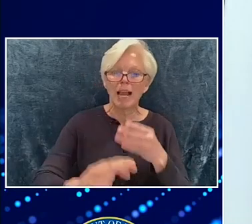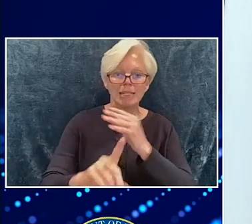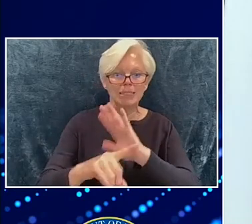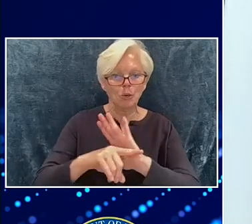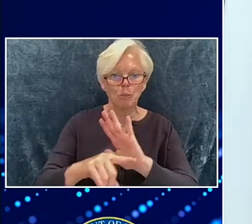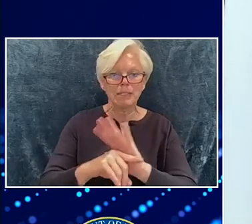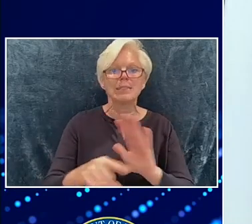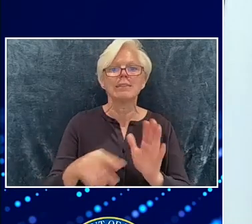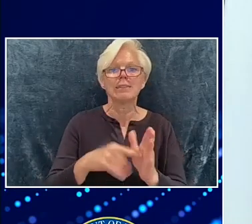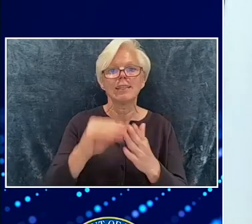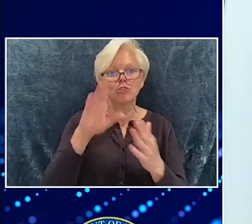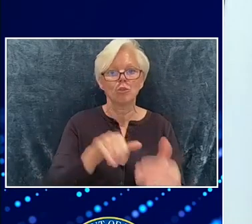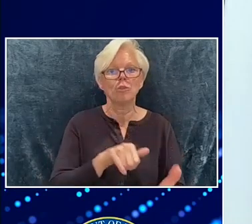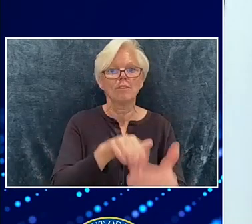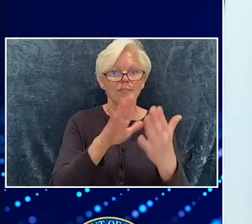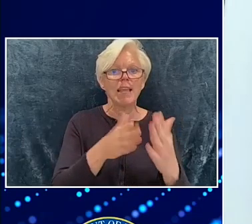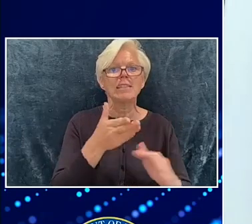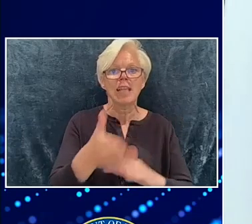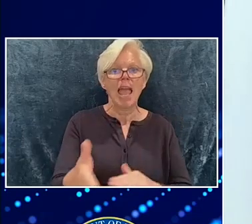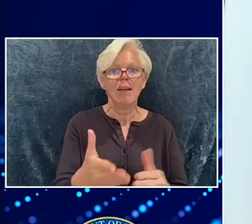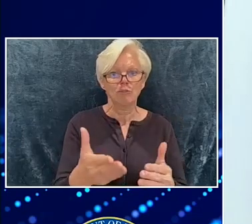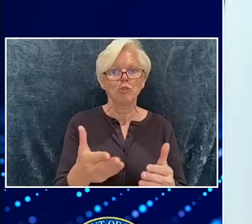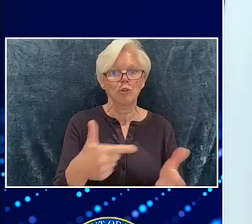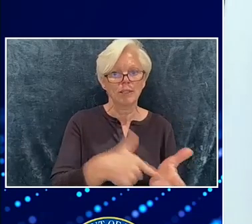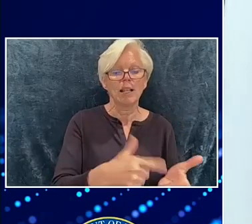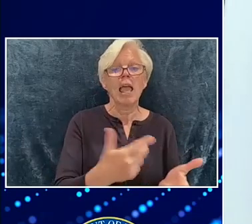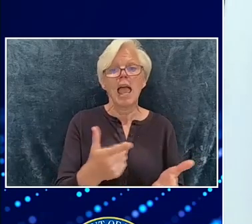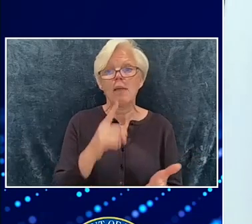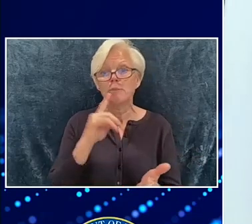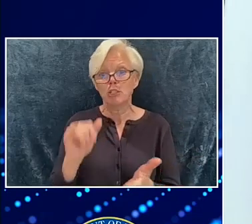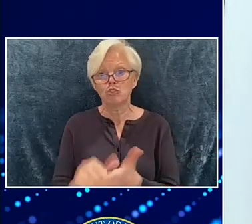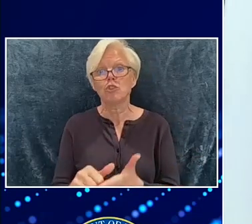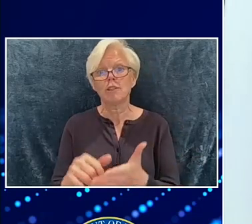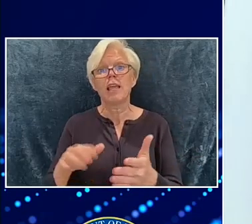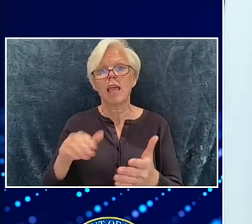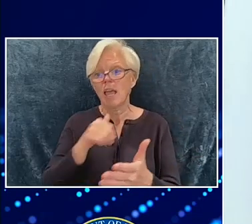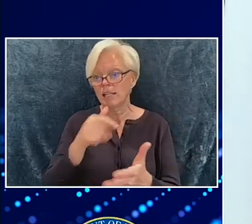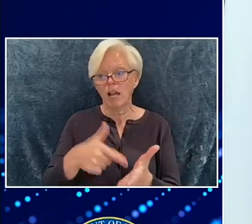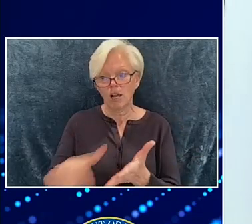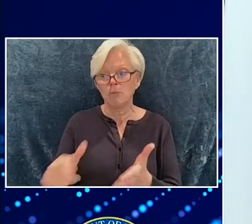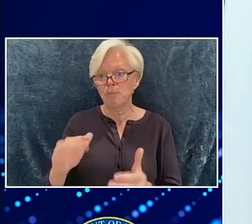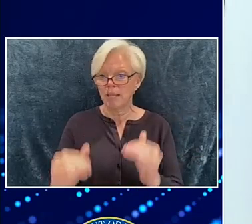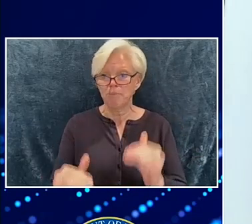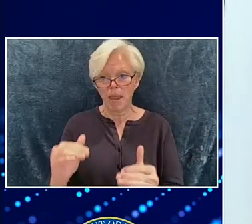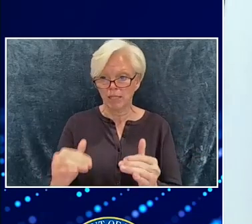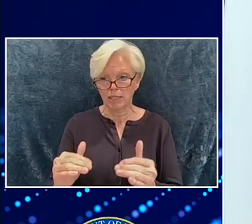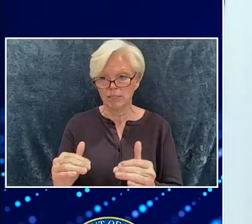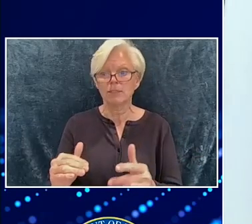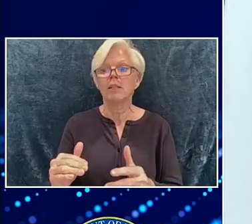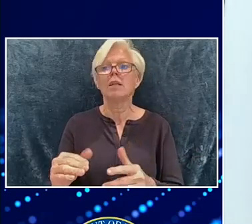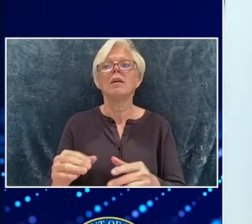safeguards in place to ensure an unpaid balance has no further consequences beyond repayment, such as transcript withholding.